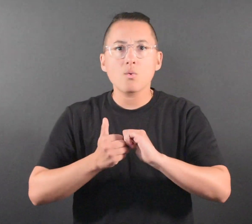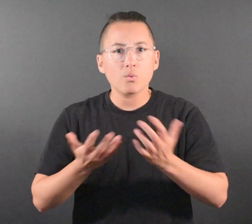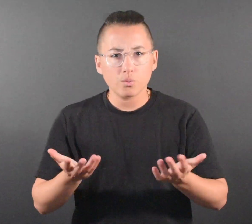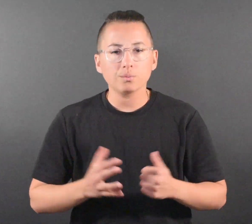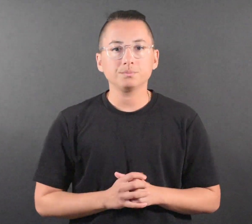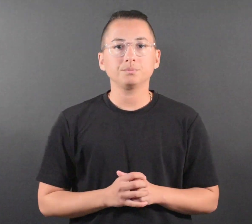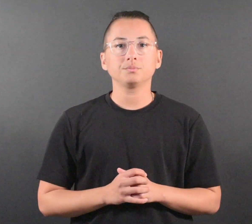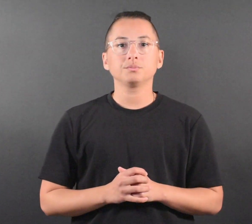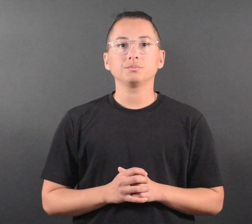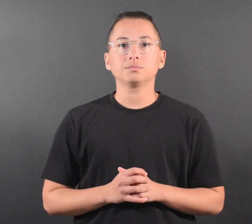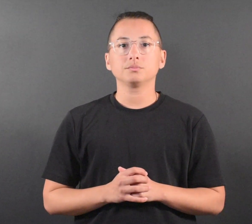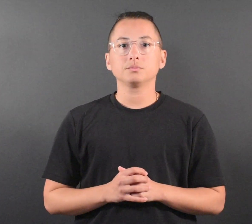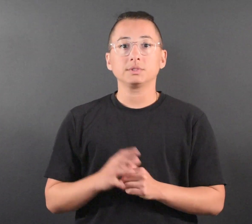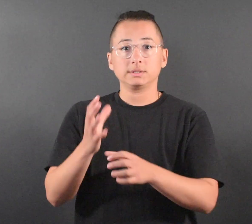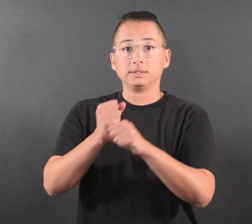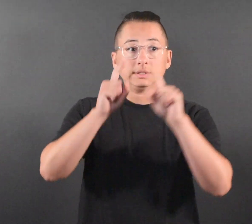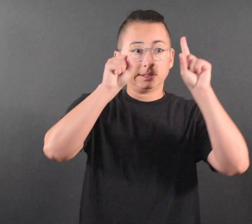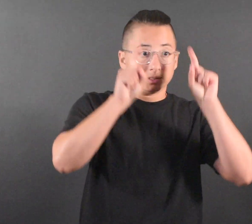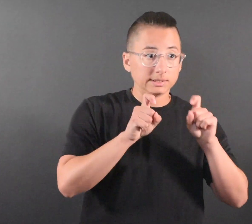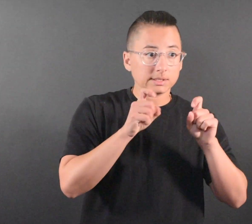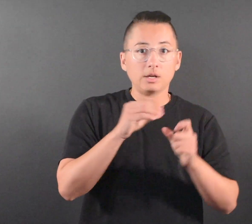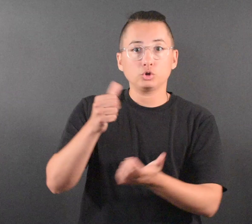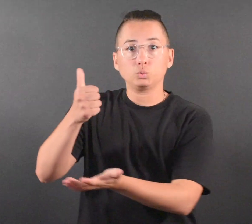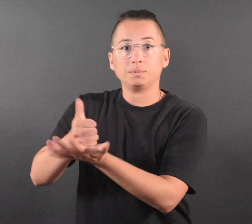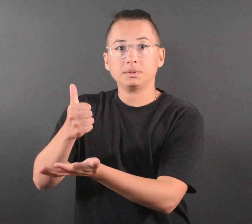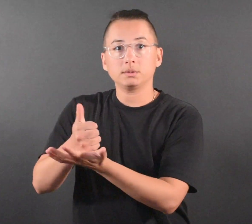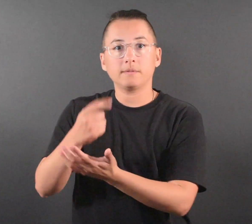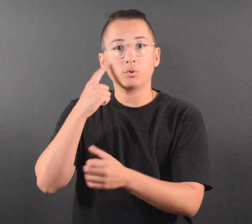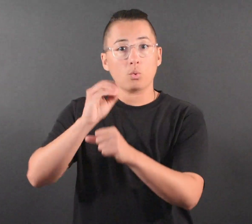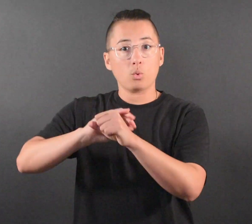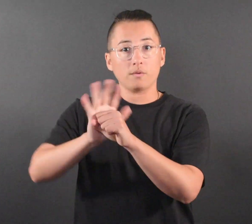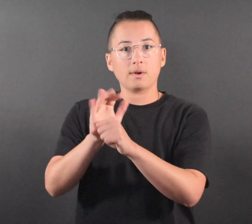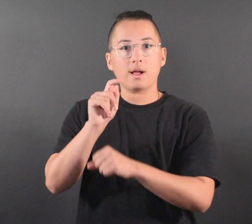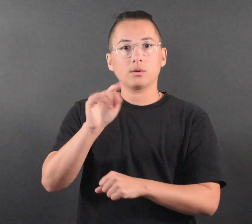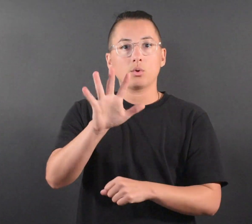How to get tested Get tested and treated for COVID-19